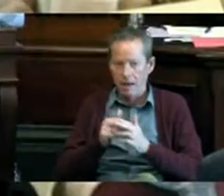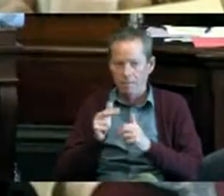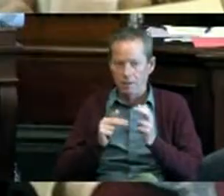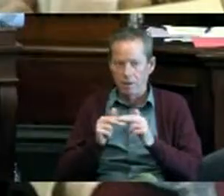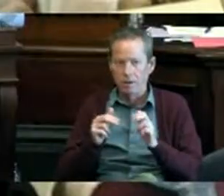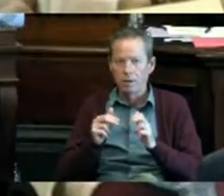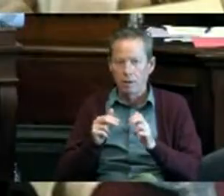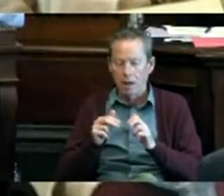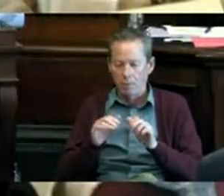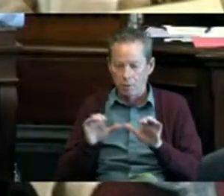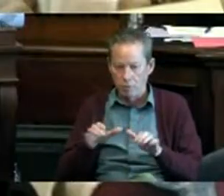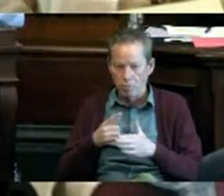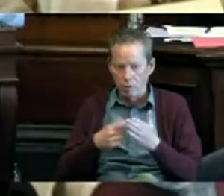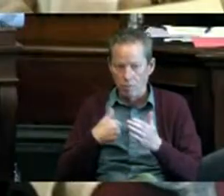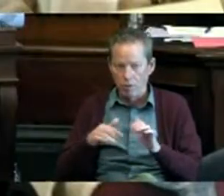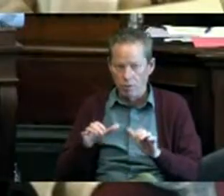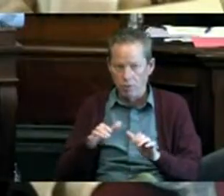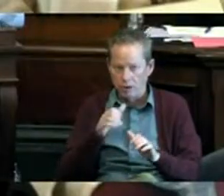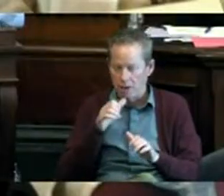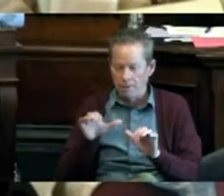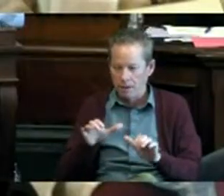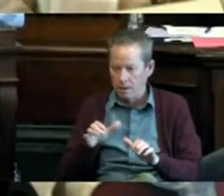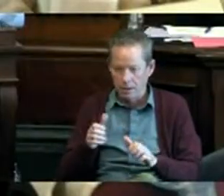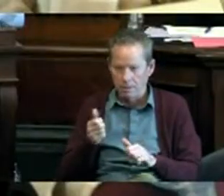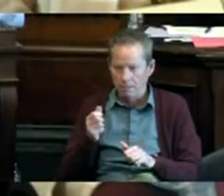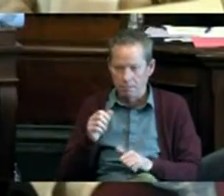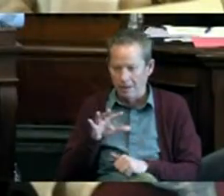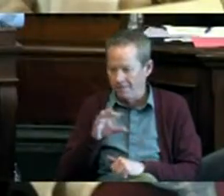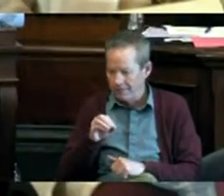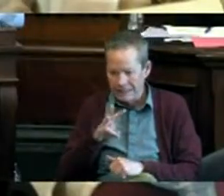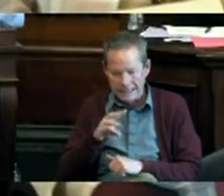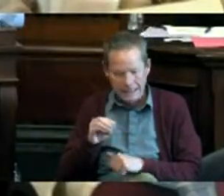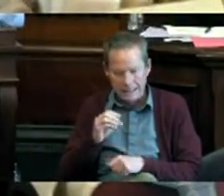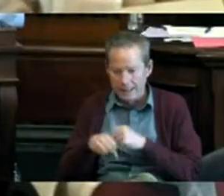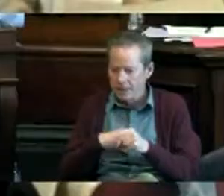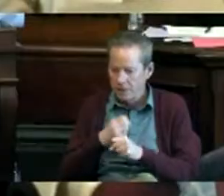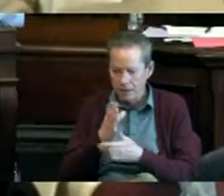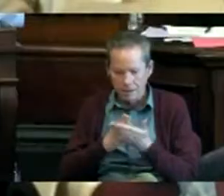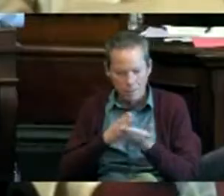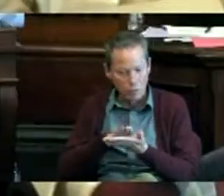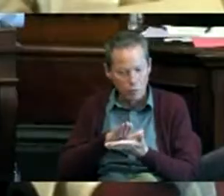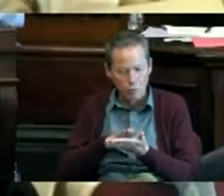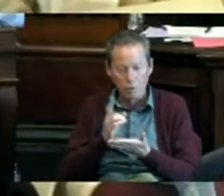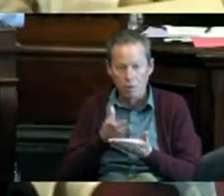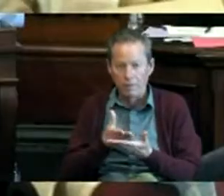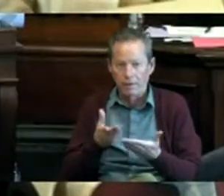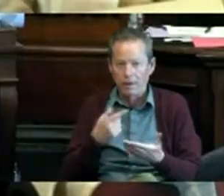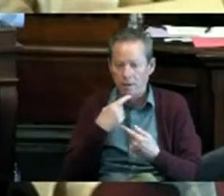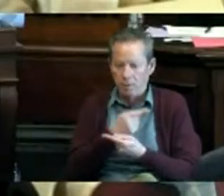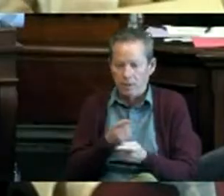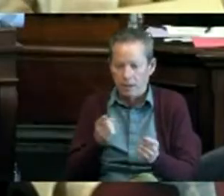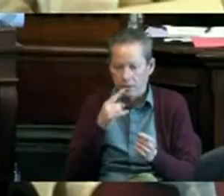they should be proud of it. And when we take care of it and we do what we're doing, which